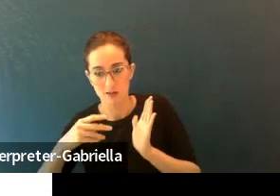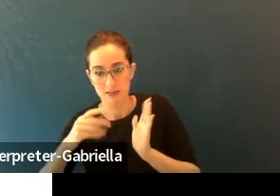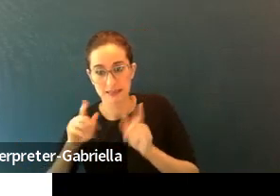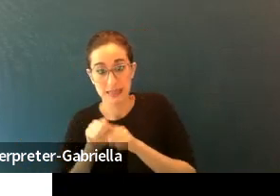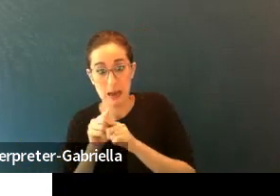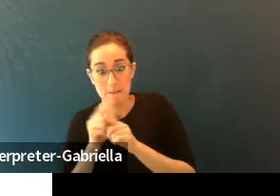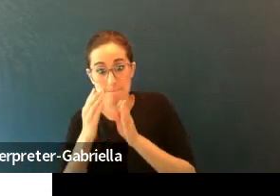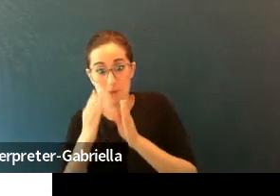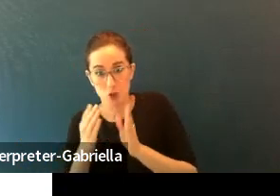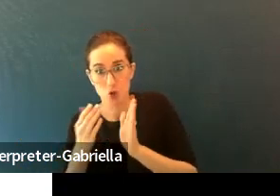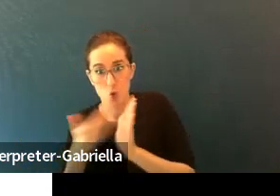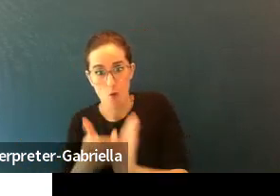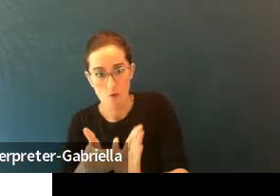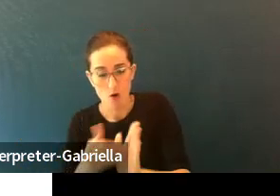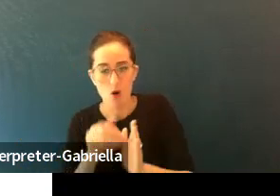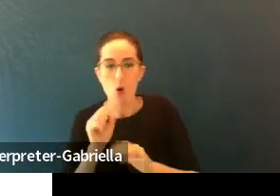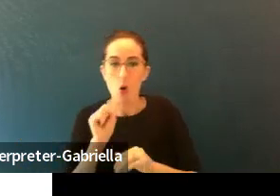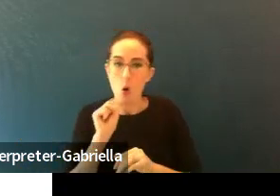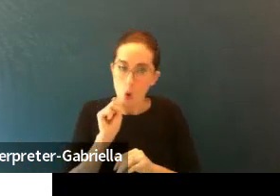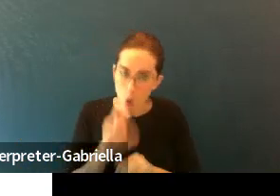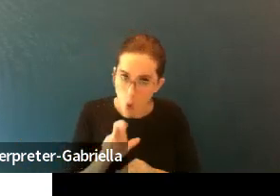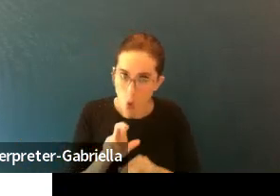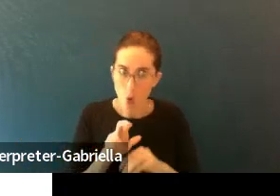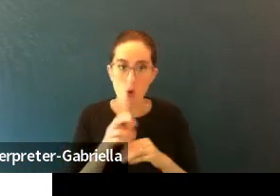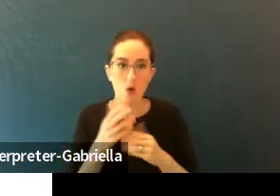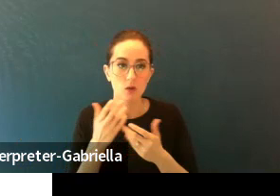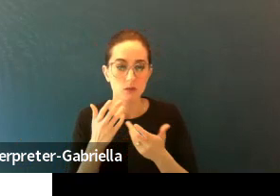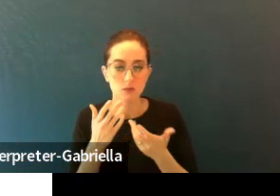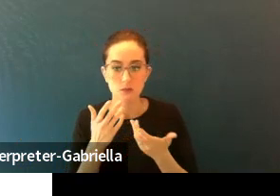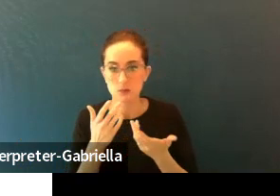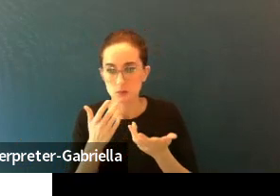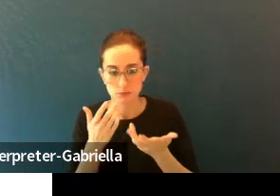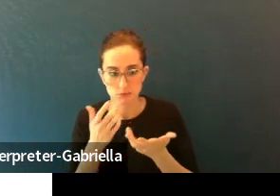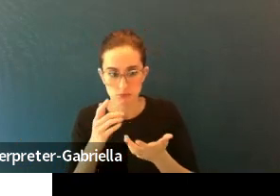which would be a duplicated portion of that? Are you interested in disaggregating your data?